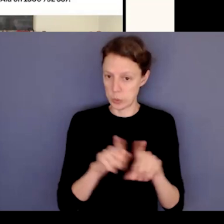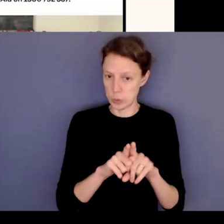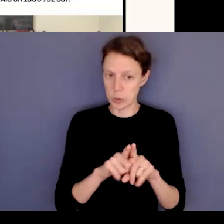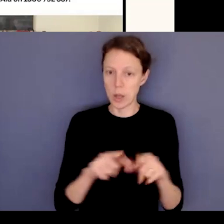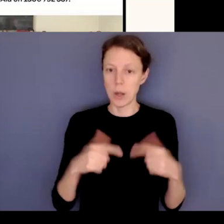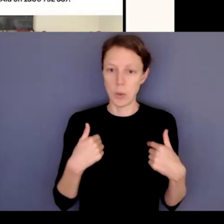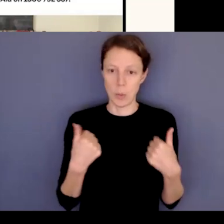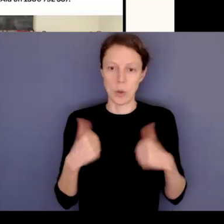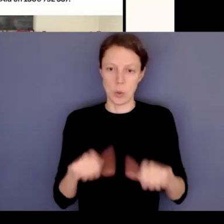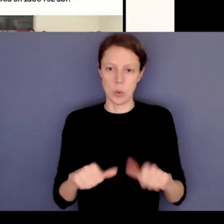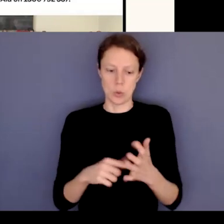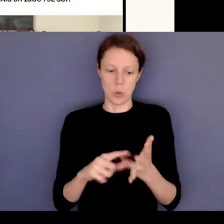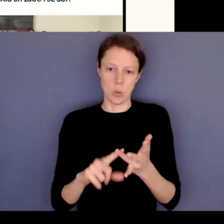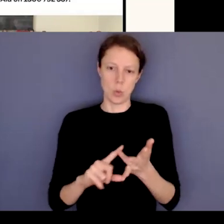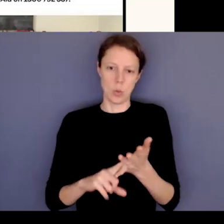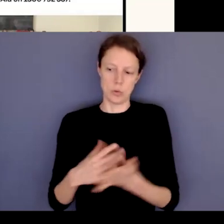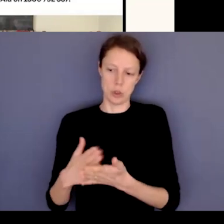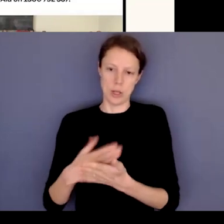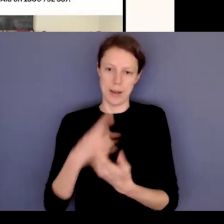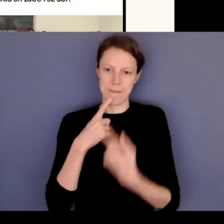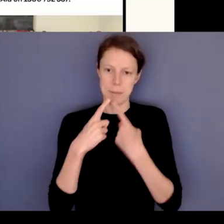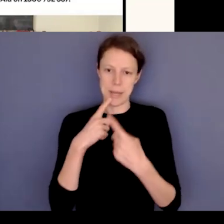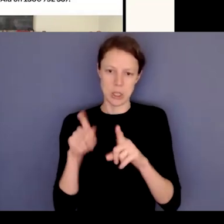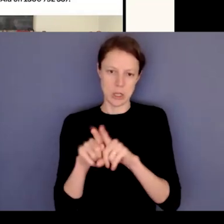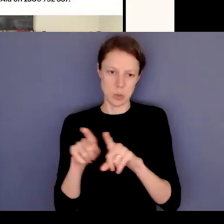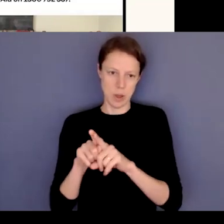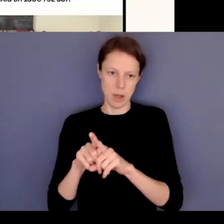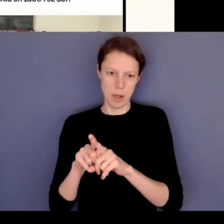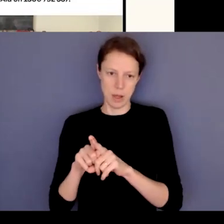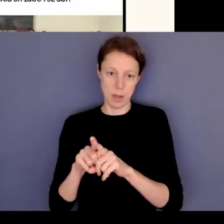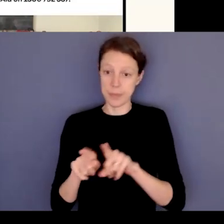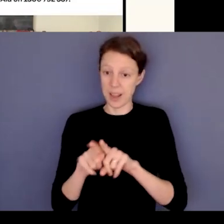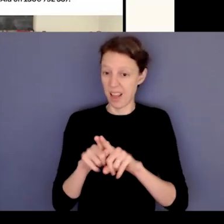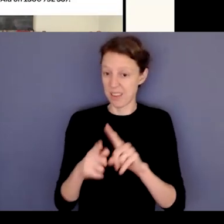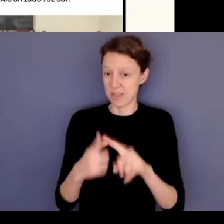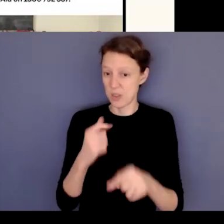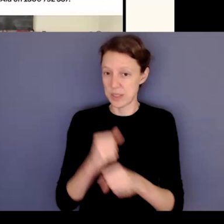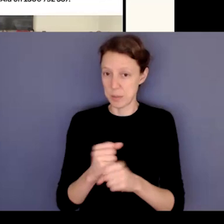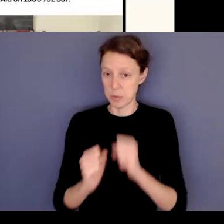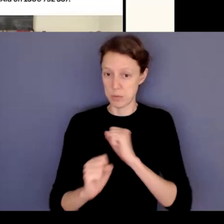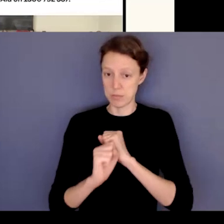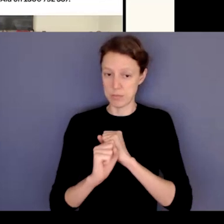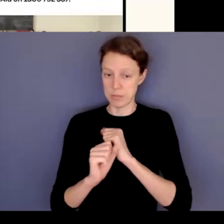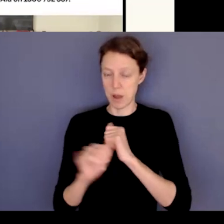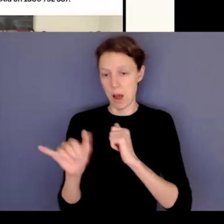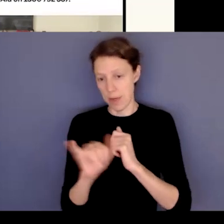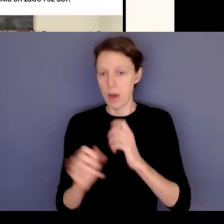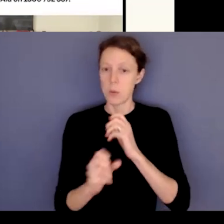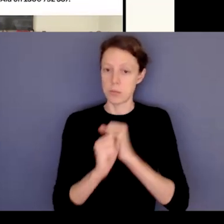information with them as well, either to promote the fact that we have services For young people and other people in the